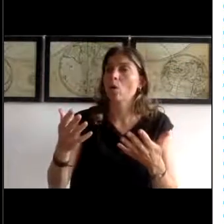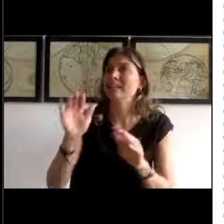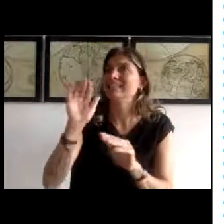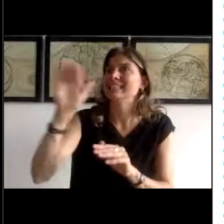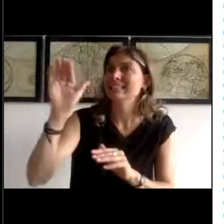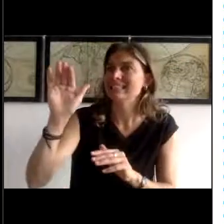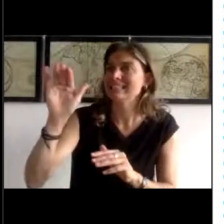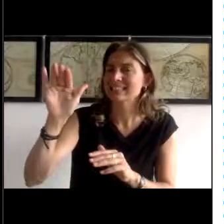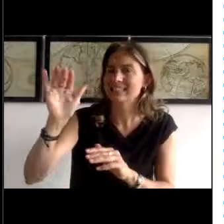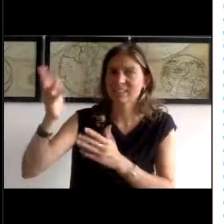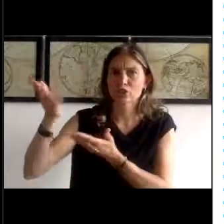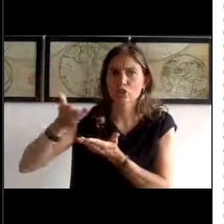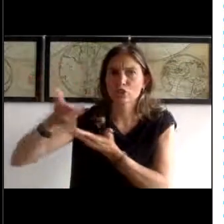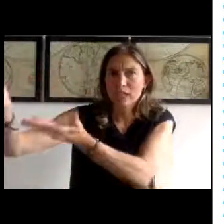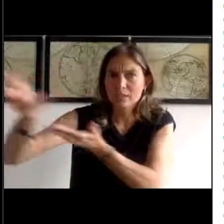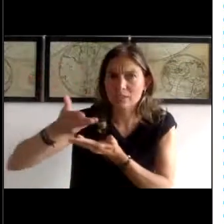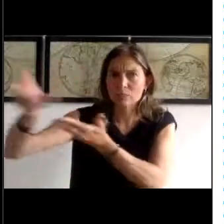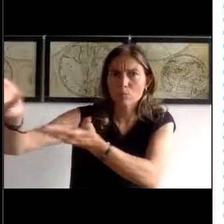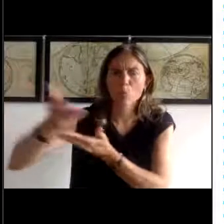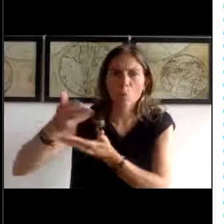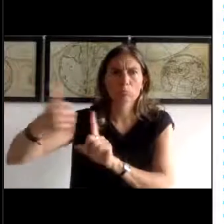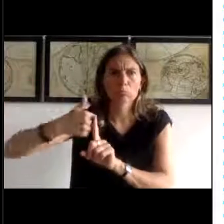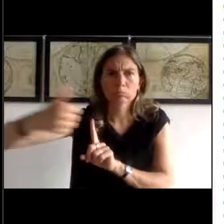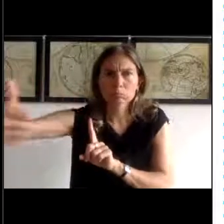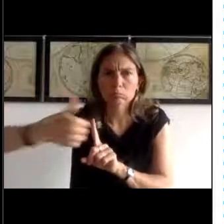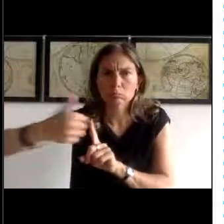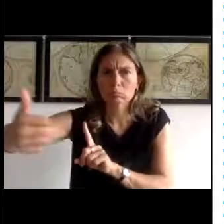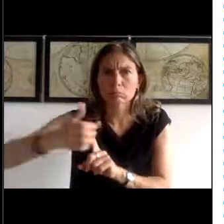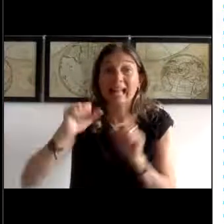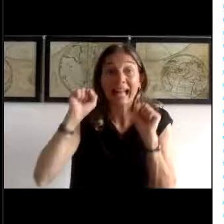how we can do more flexible the administration of that support.